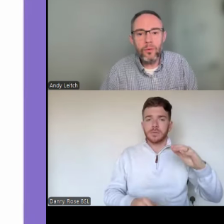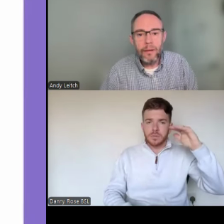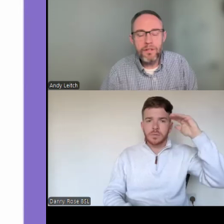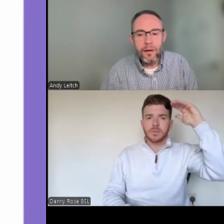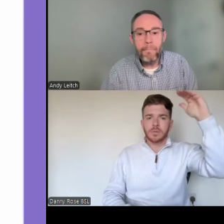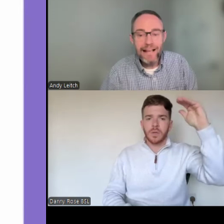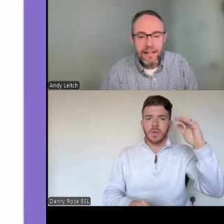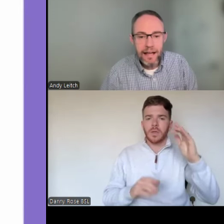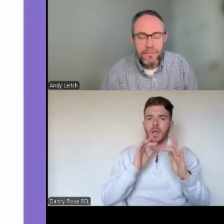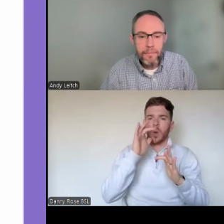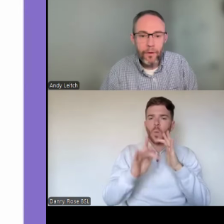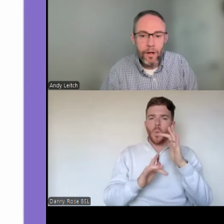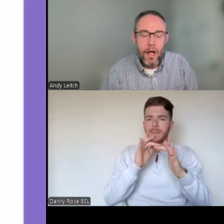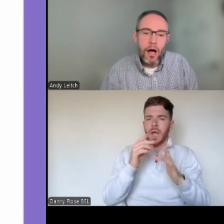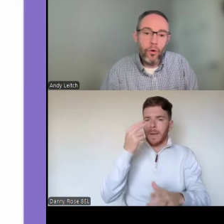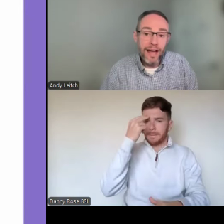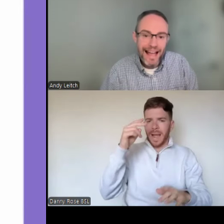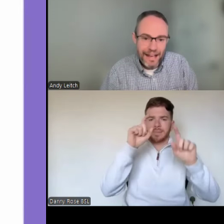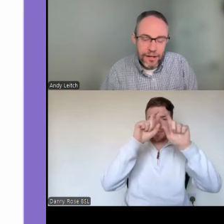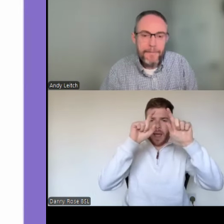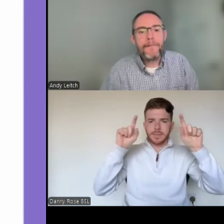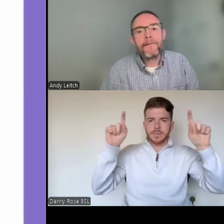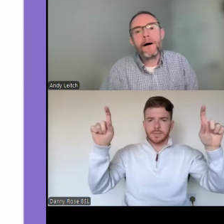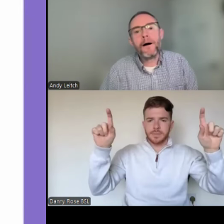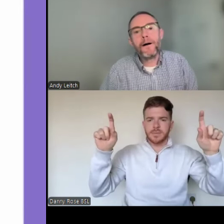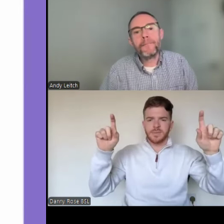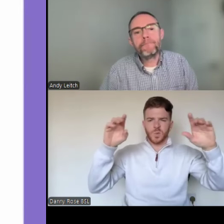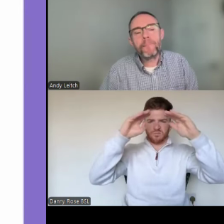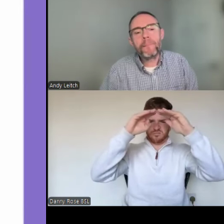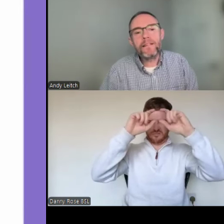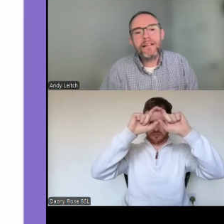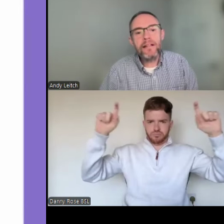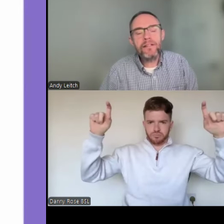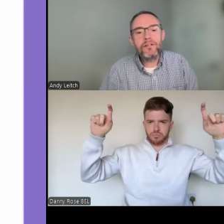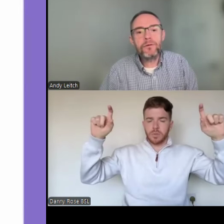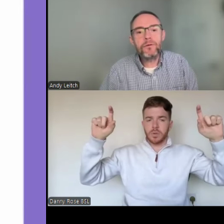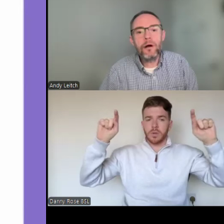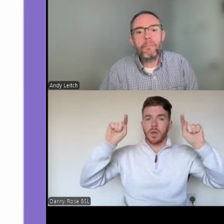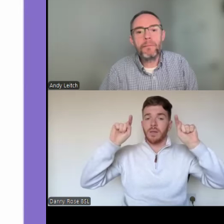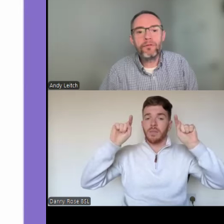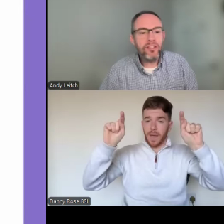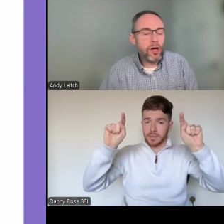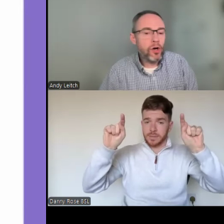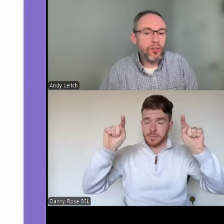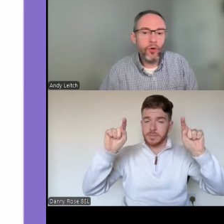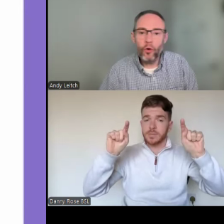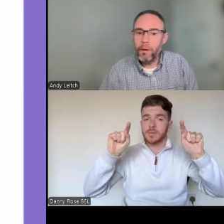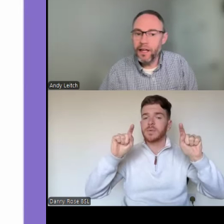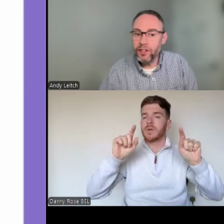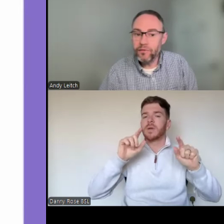the website masthead or the header. This tends to be present across all pages